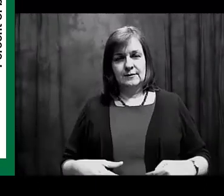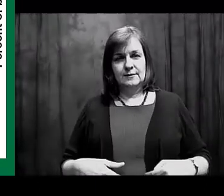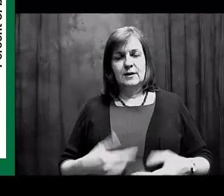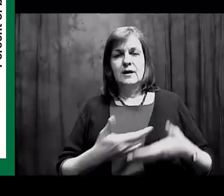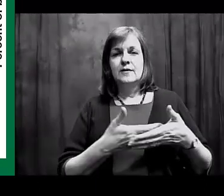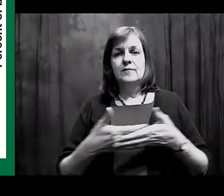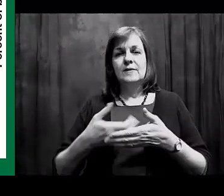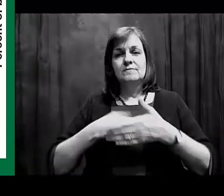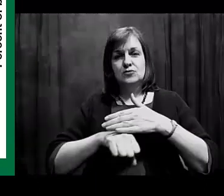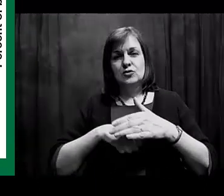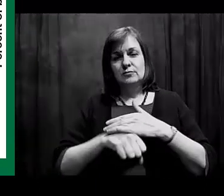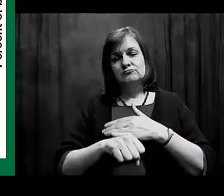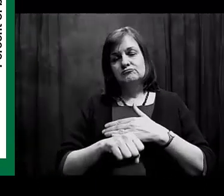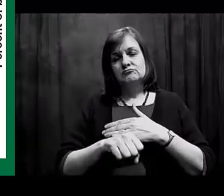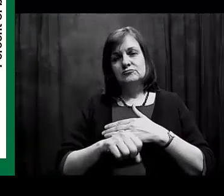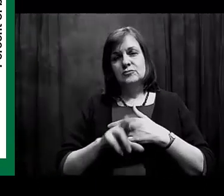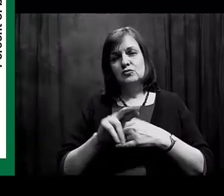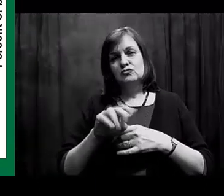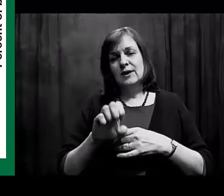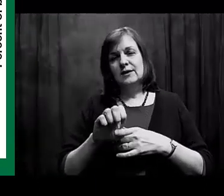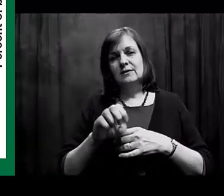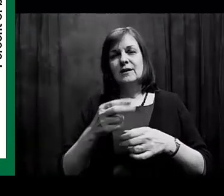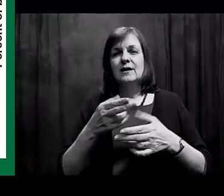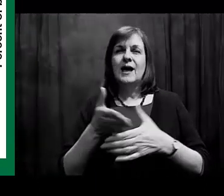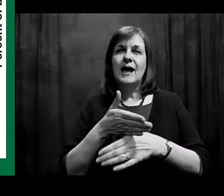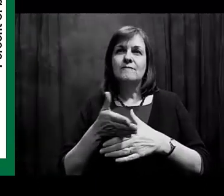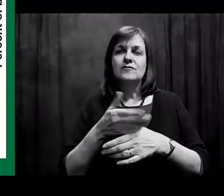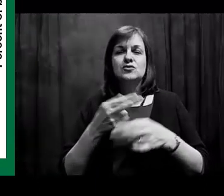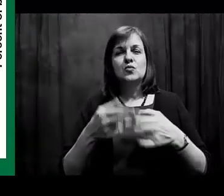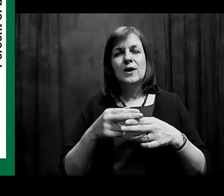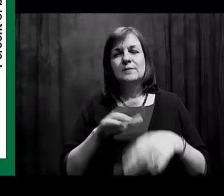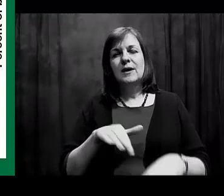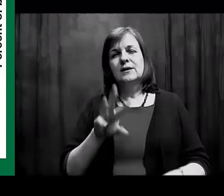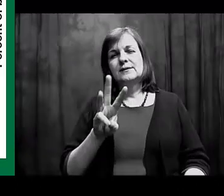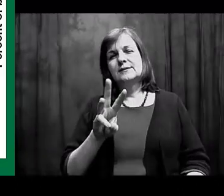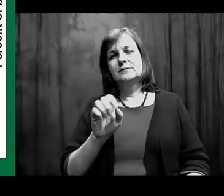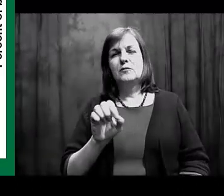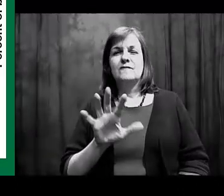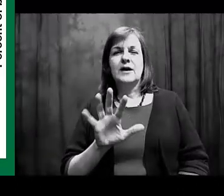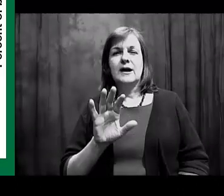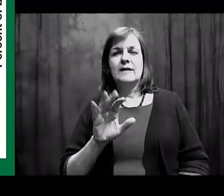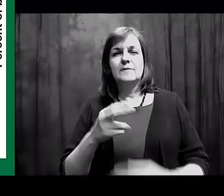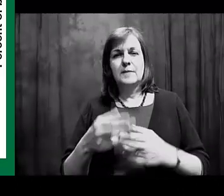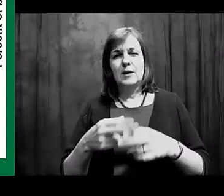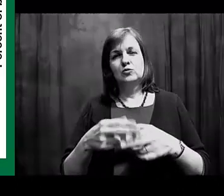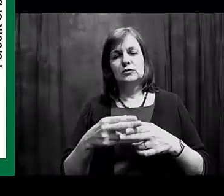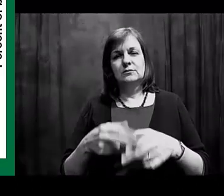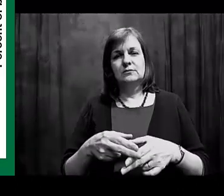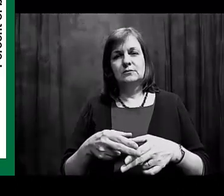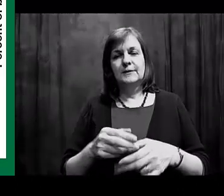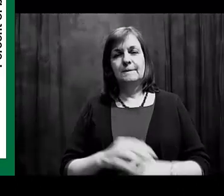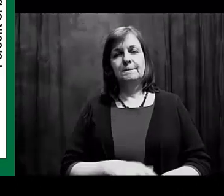in human birth rate sits around about 6 1/2 pounds on average